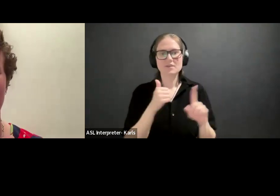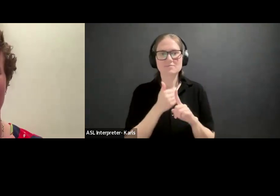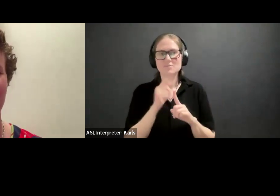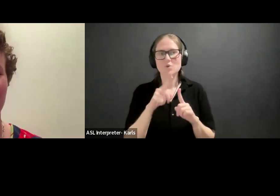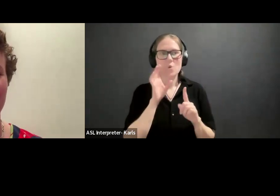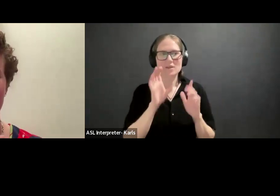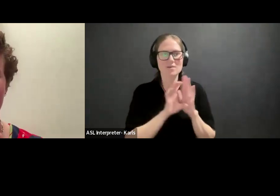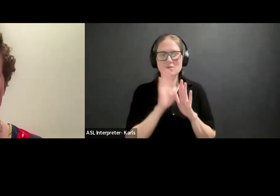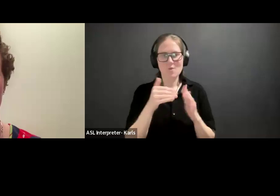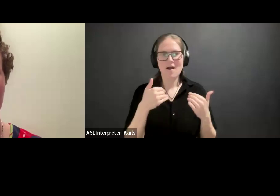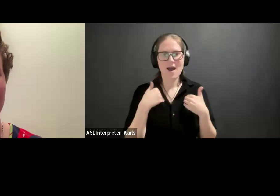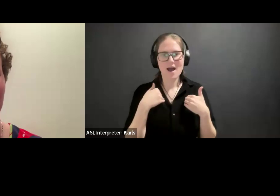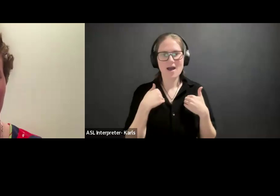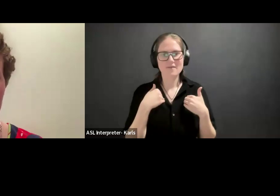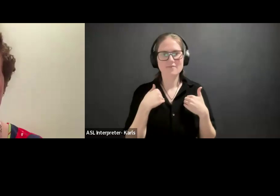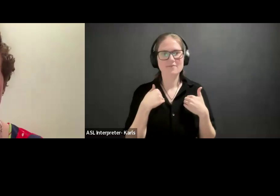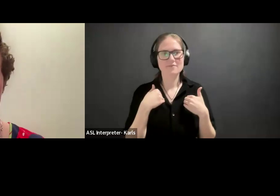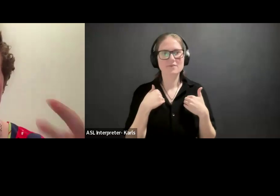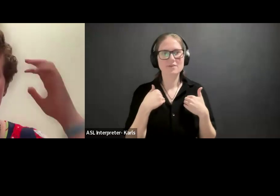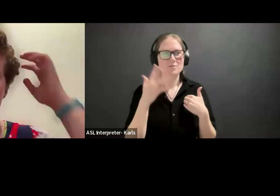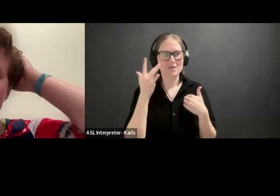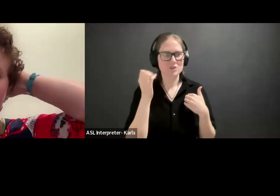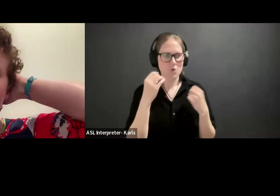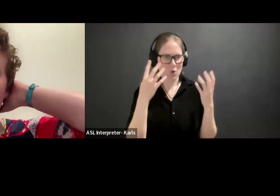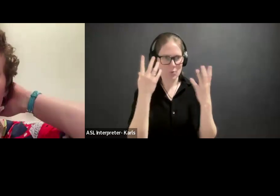Because it's so beautiful to look at, I think.